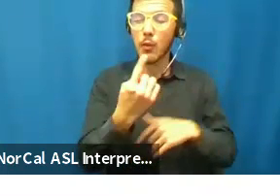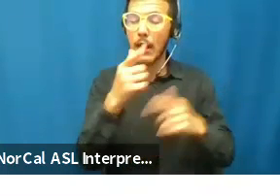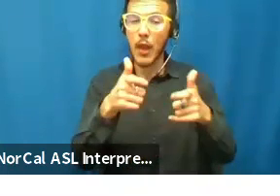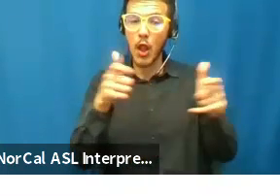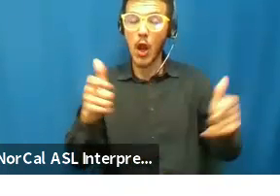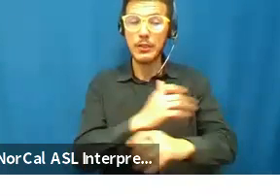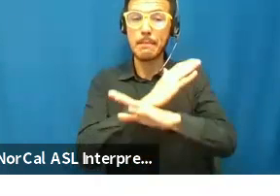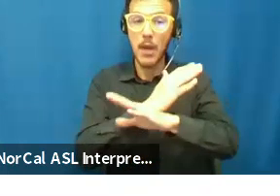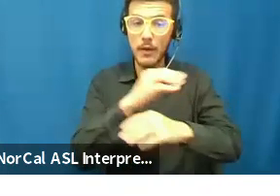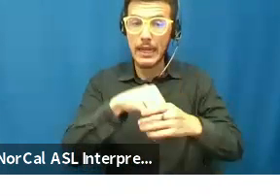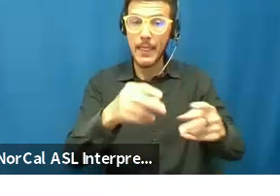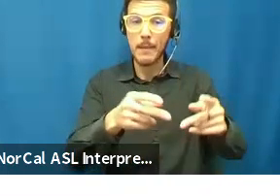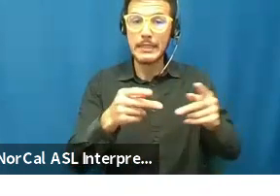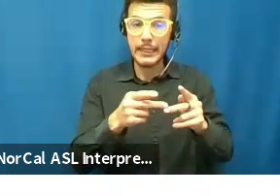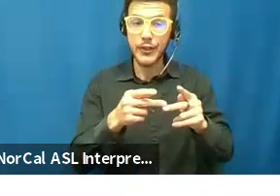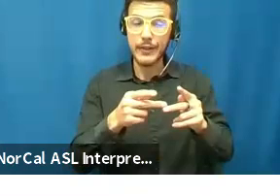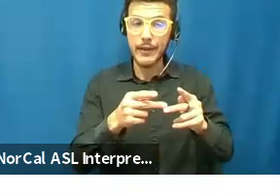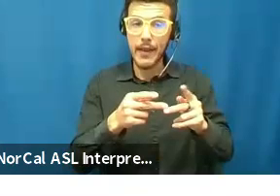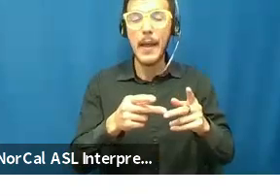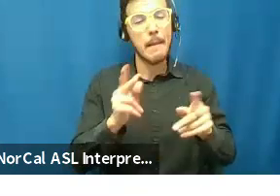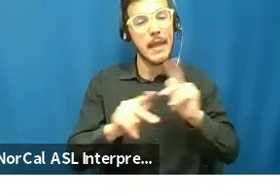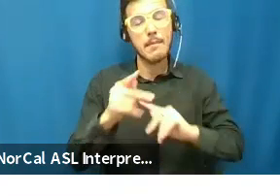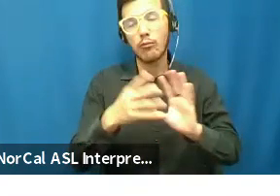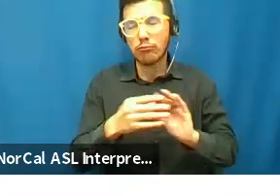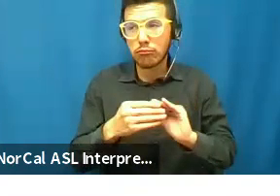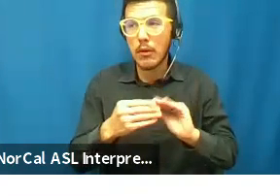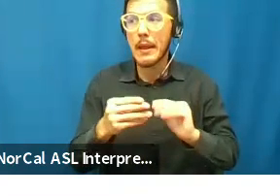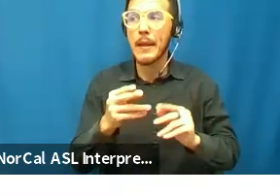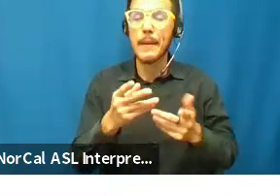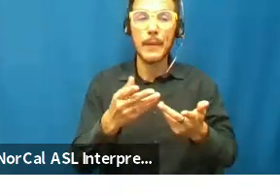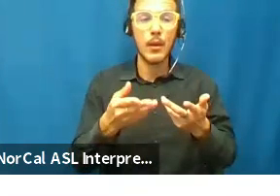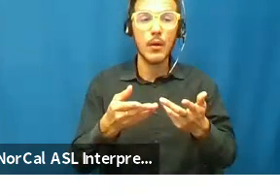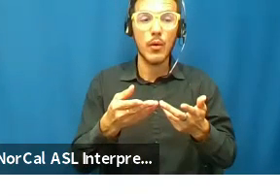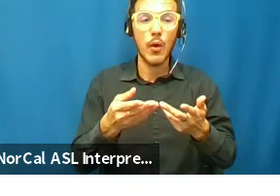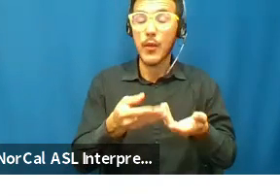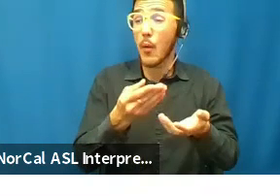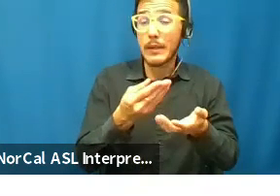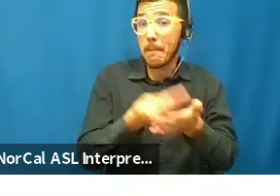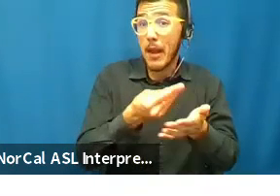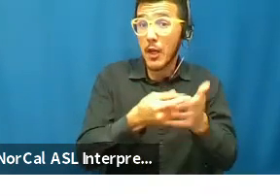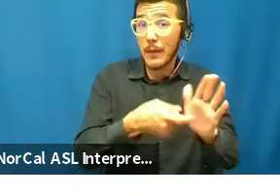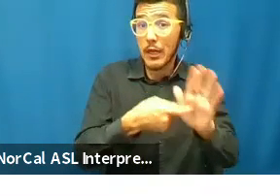position. And he talked about there was money required for one, just funding their position.